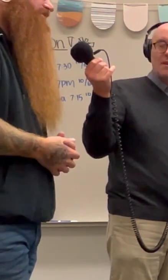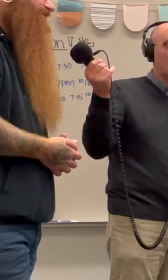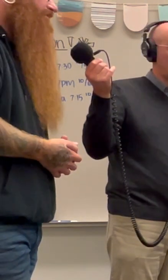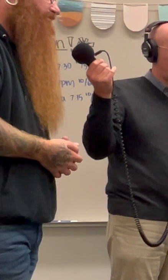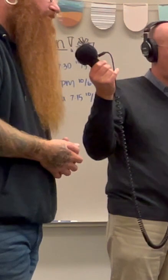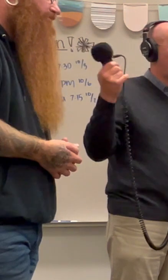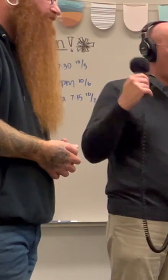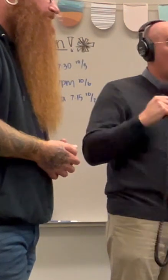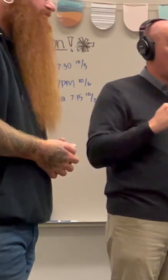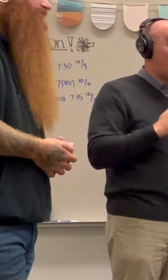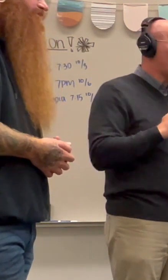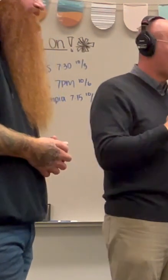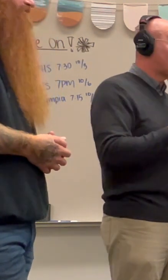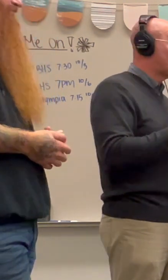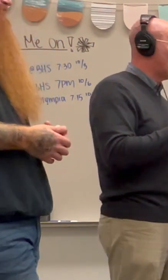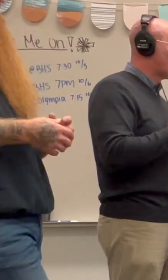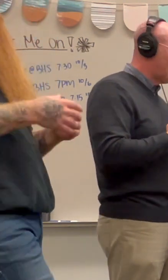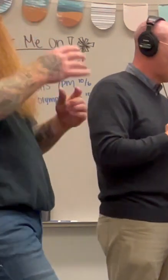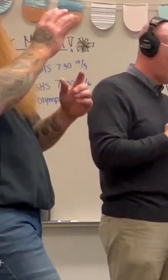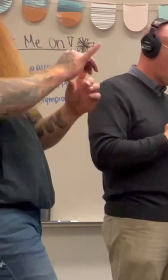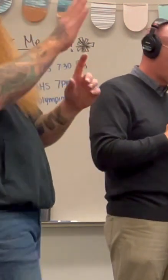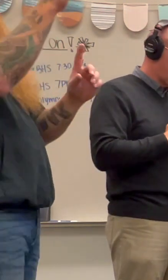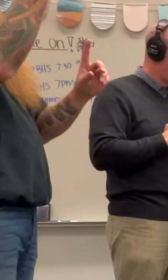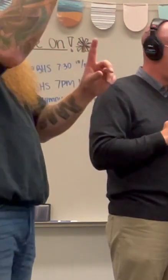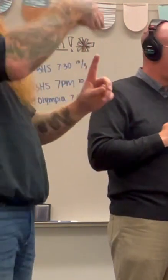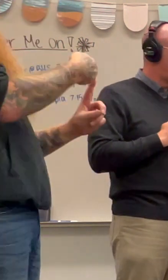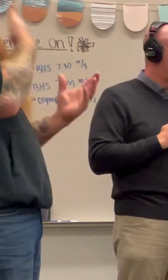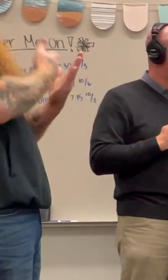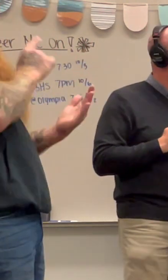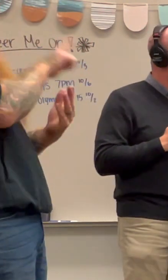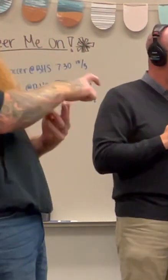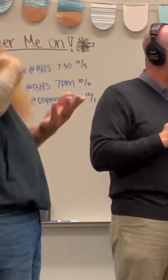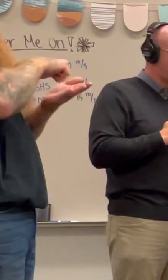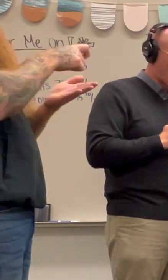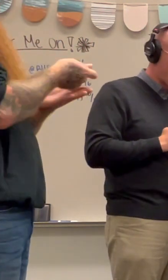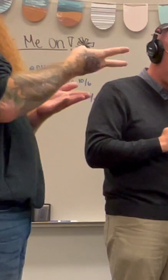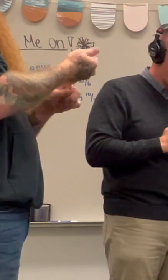situation that brings us to a really good question that I wrote a few weeks ago before we set this up